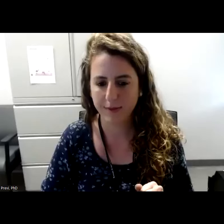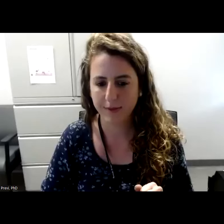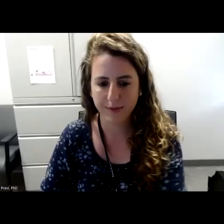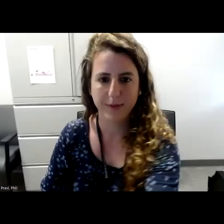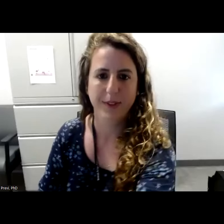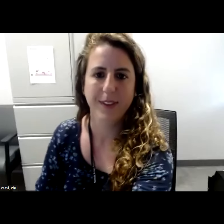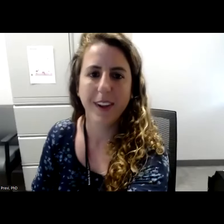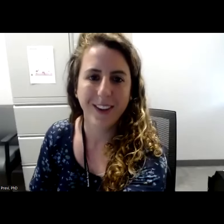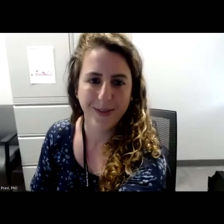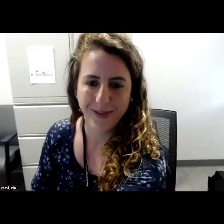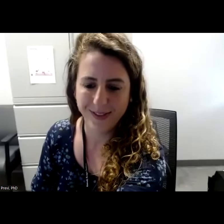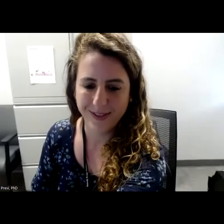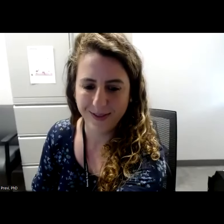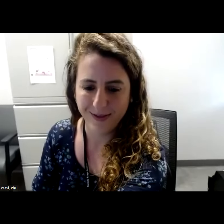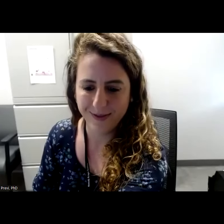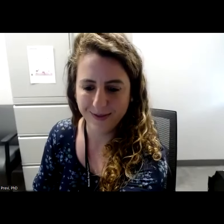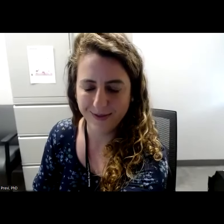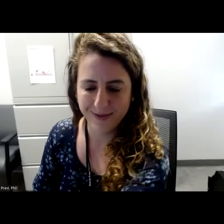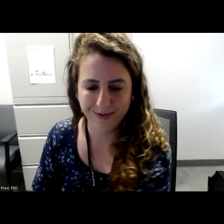All right, you should be able to share your slides now, thank you.